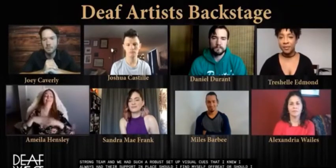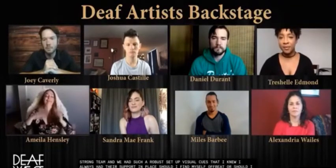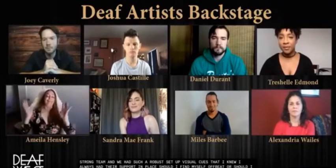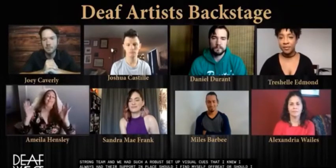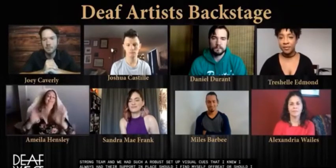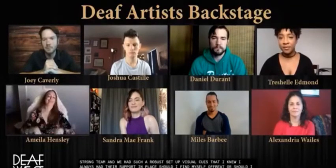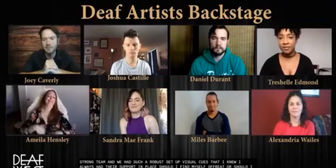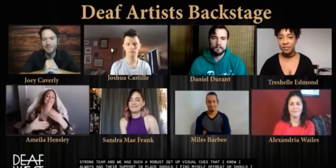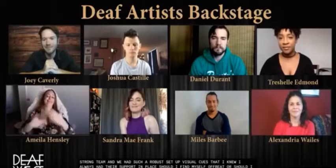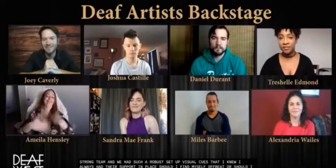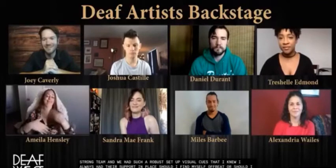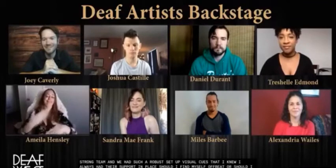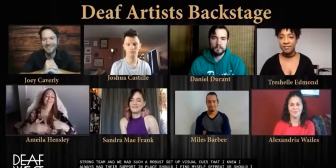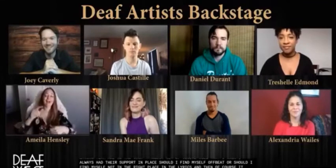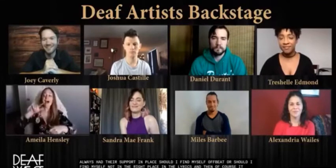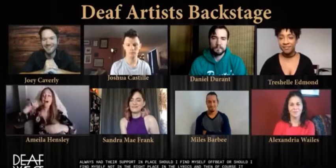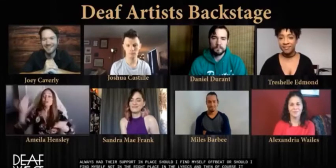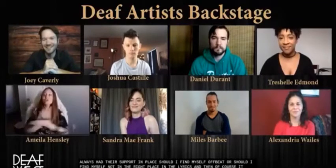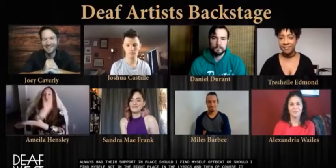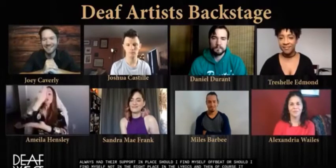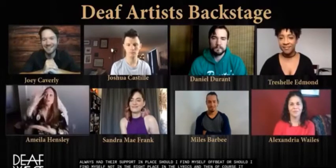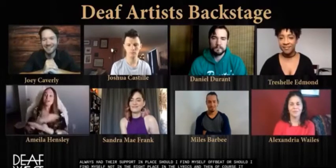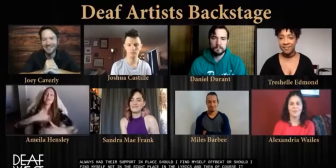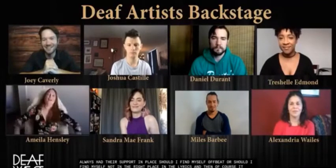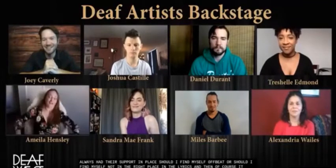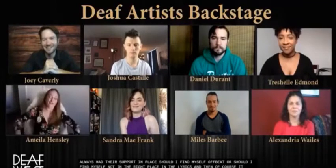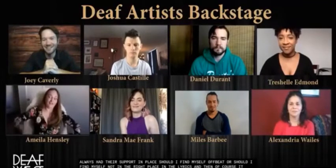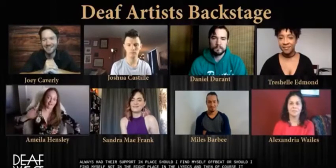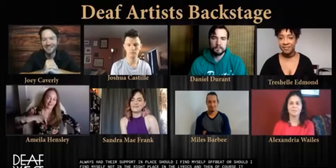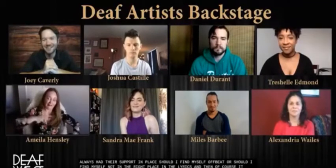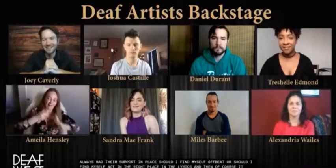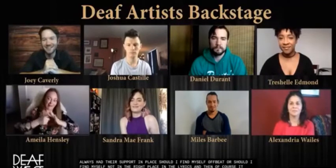But within a couple beats we were able to get used to it.